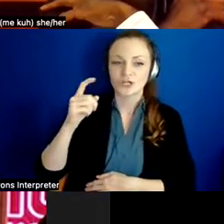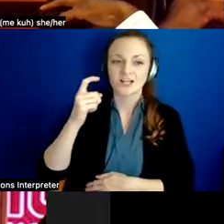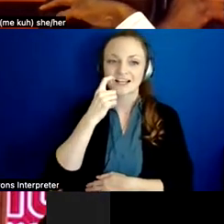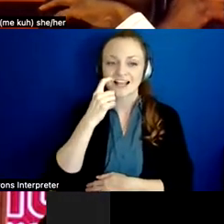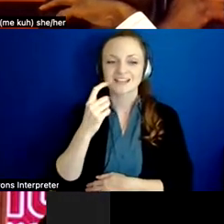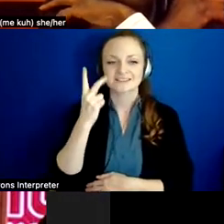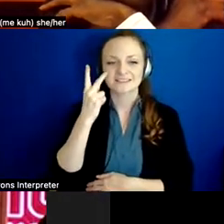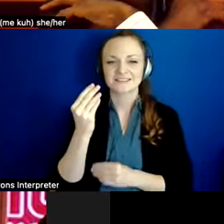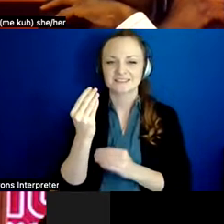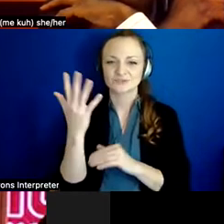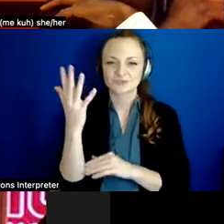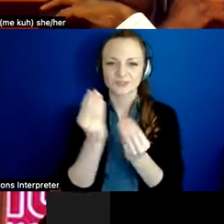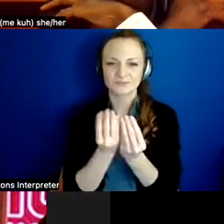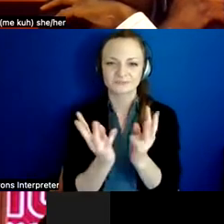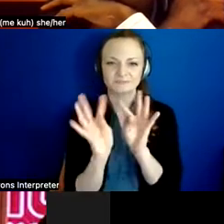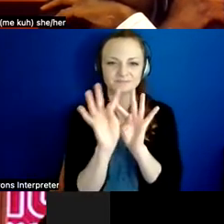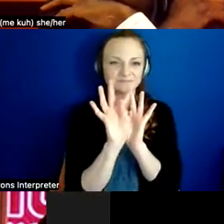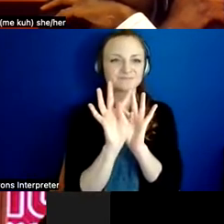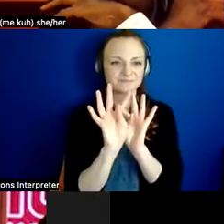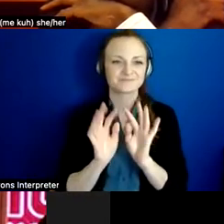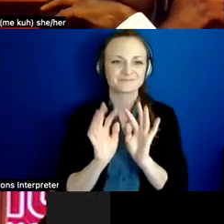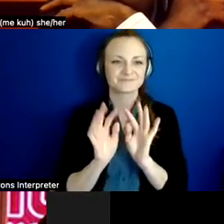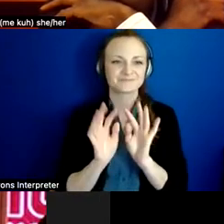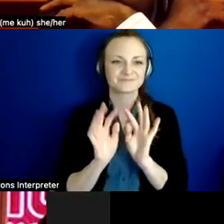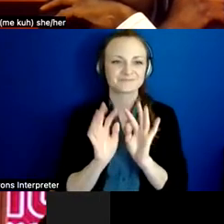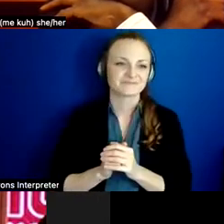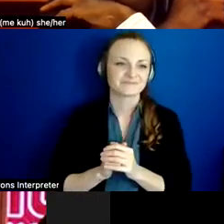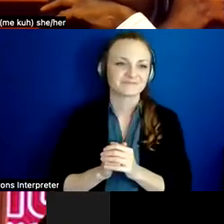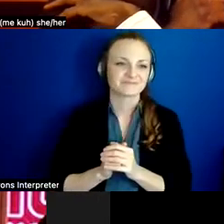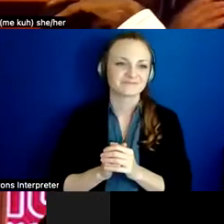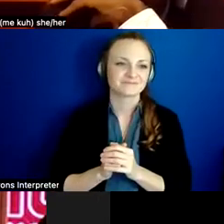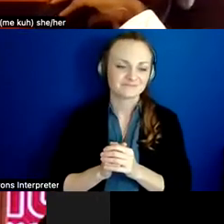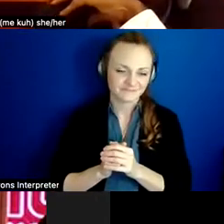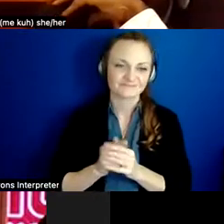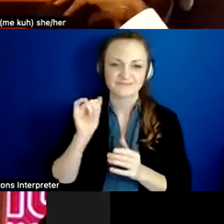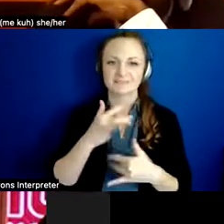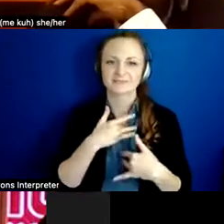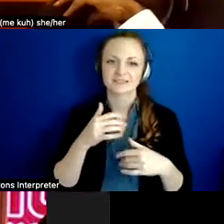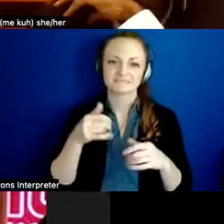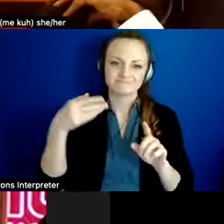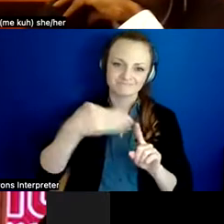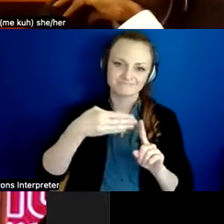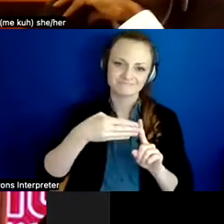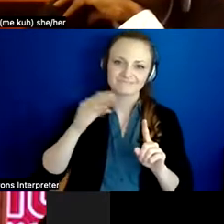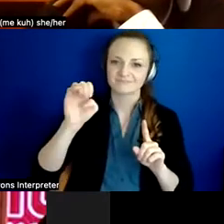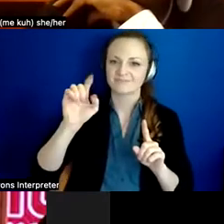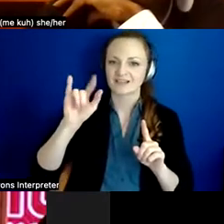20:08:21 So this is the cup. that we'll use from the luck for Elijah and everybody else at the table will just have a regular wine glass.